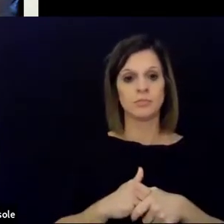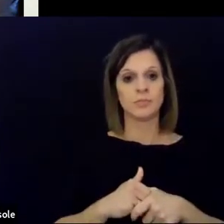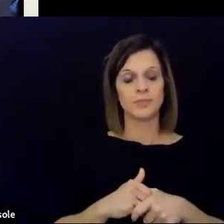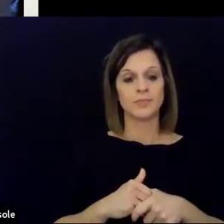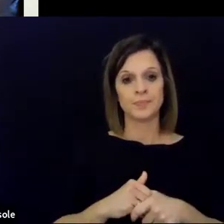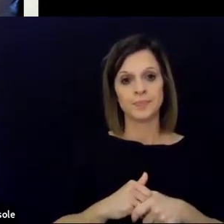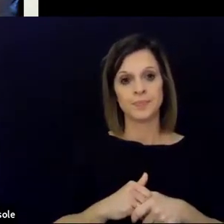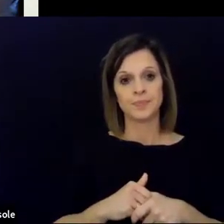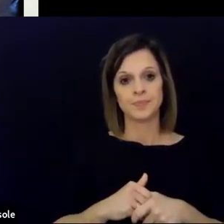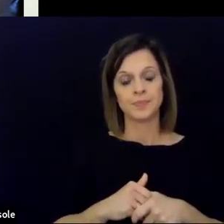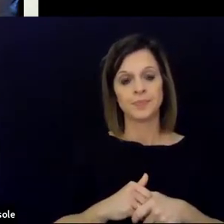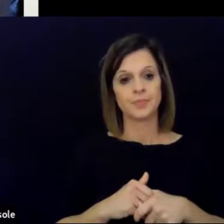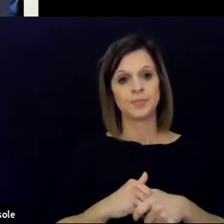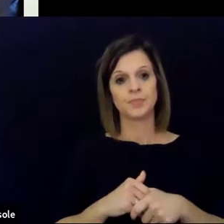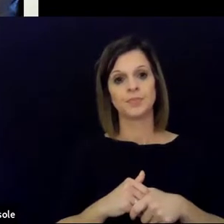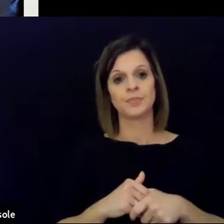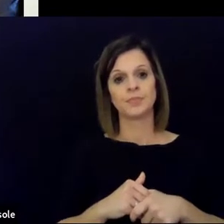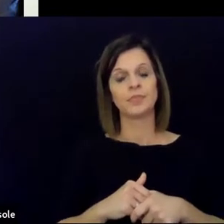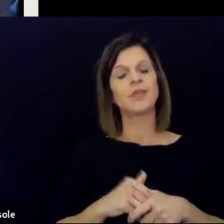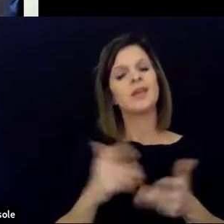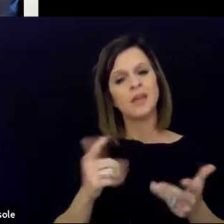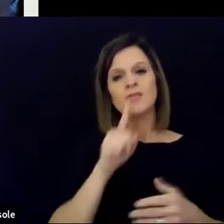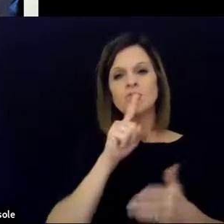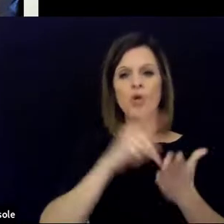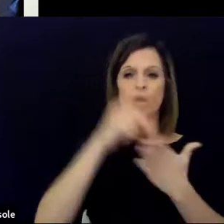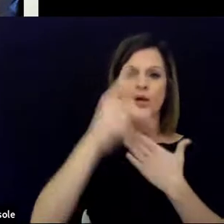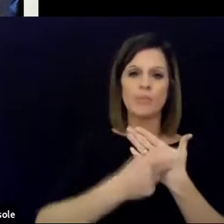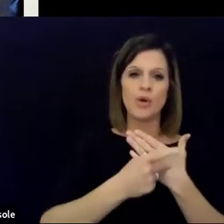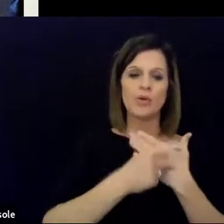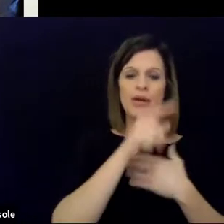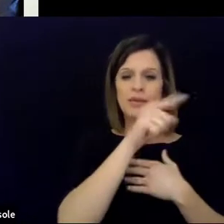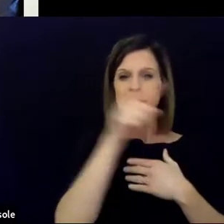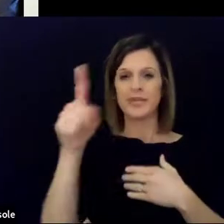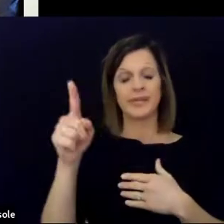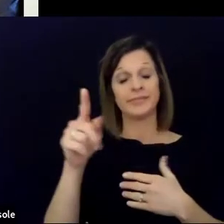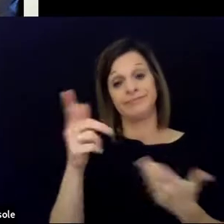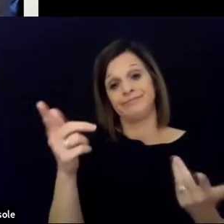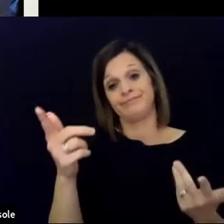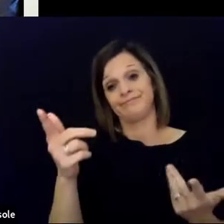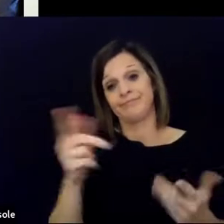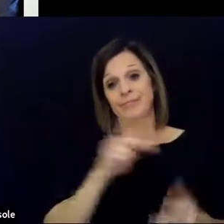There are programs out there, I've never been very impressed with any of the programs that are available.